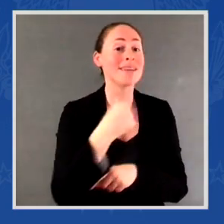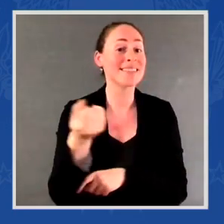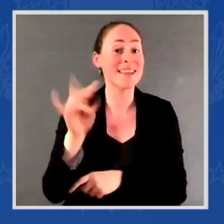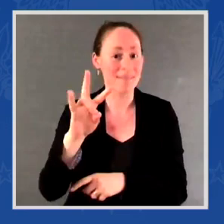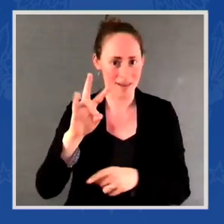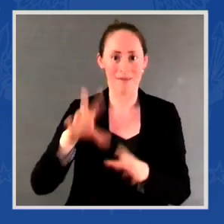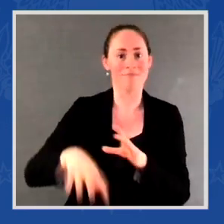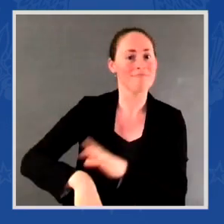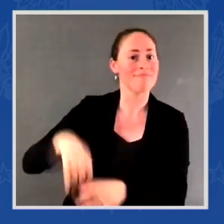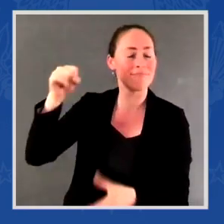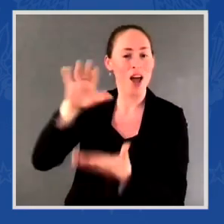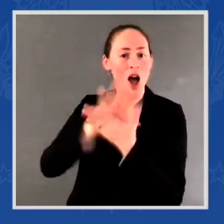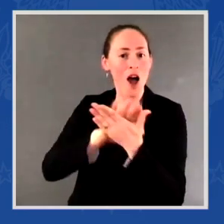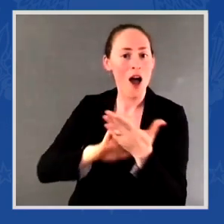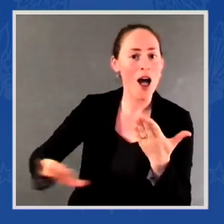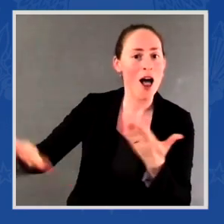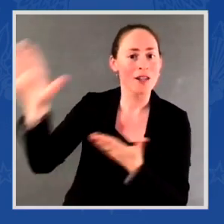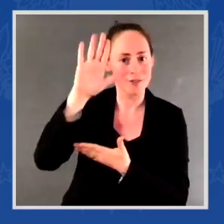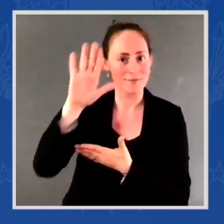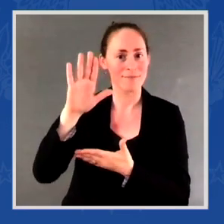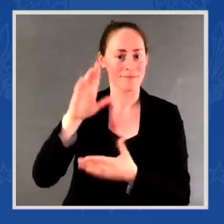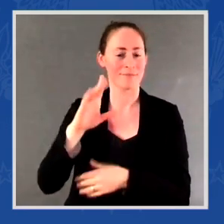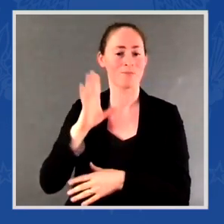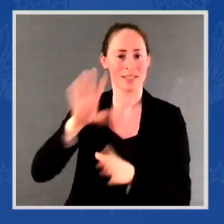There are three more to go, so let them know.